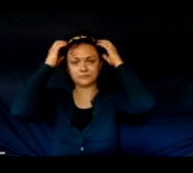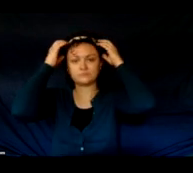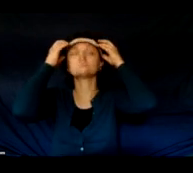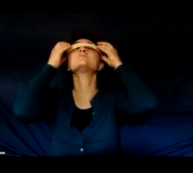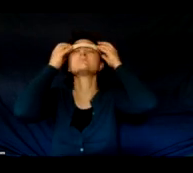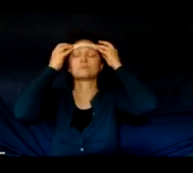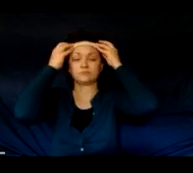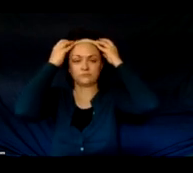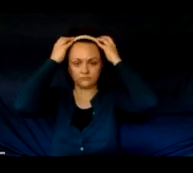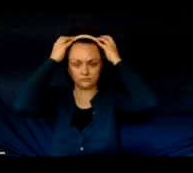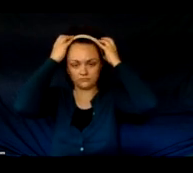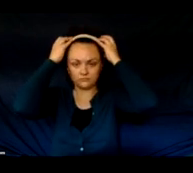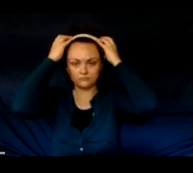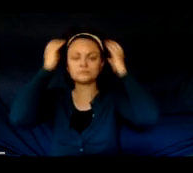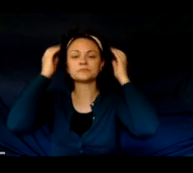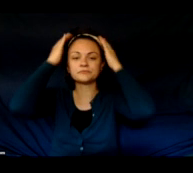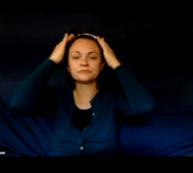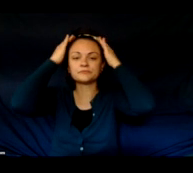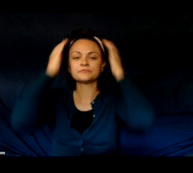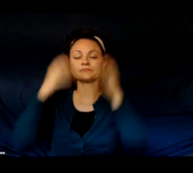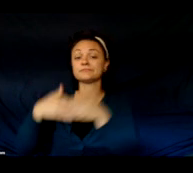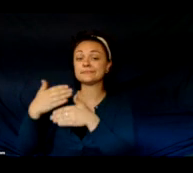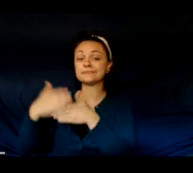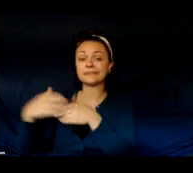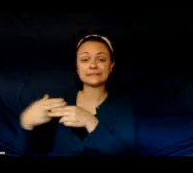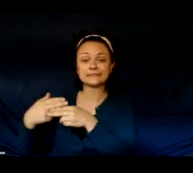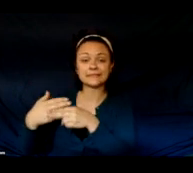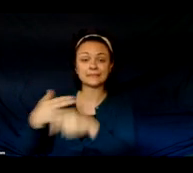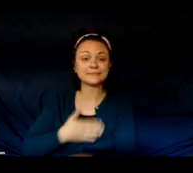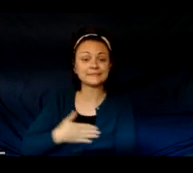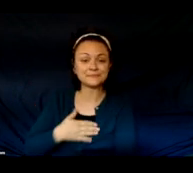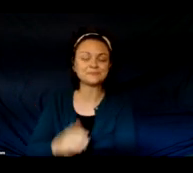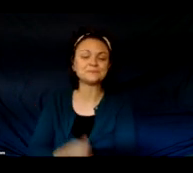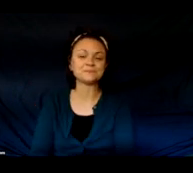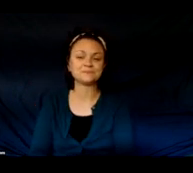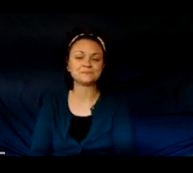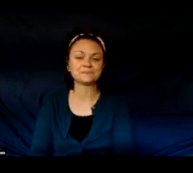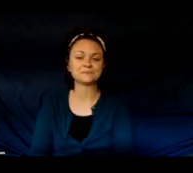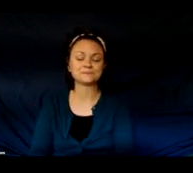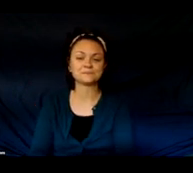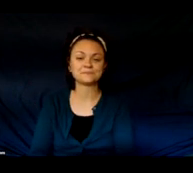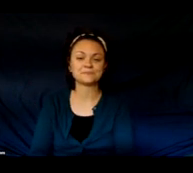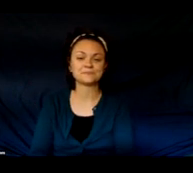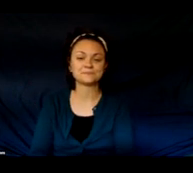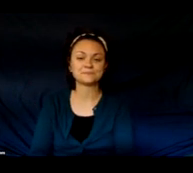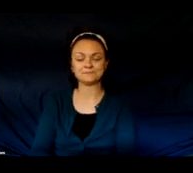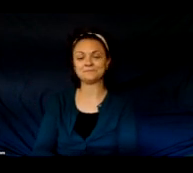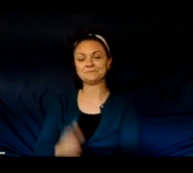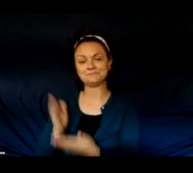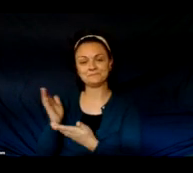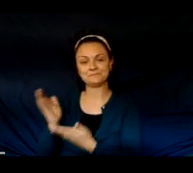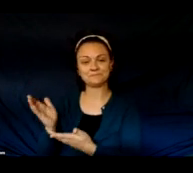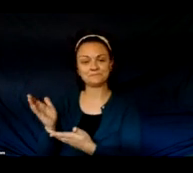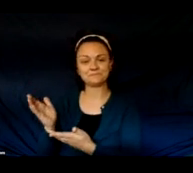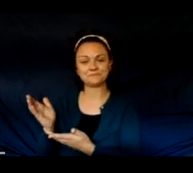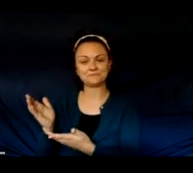Next slide please. This committee,